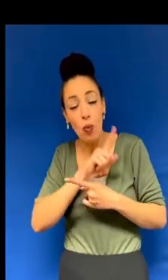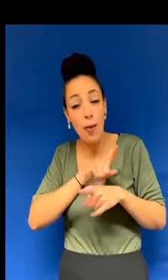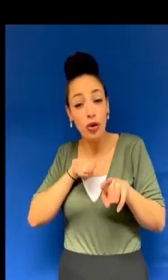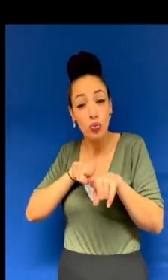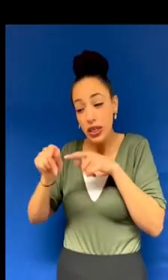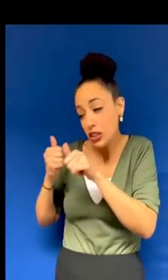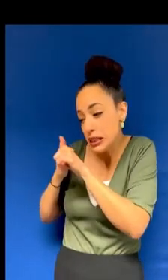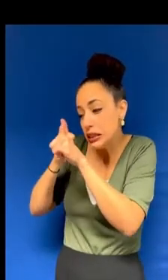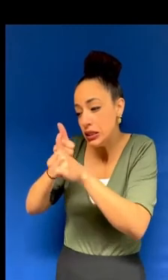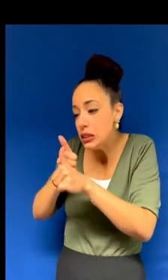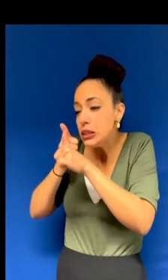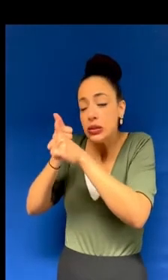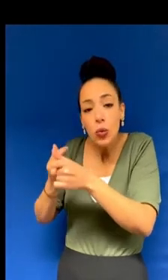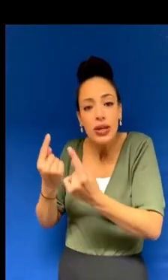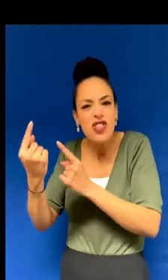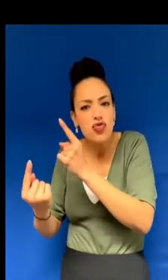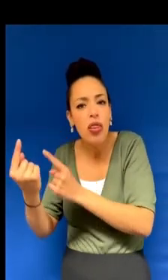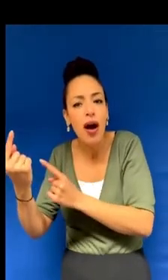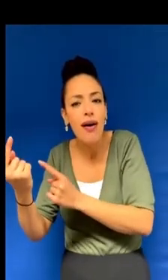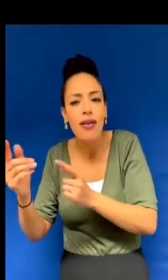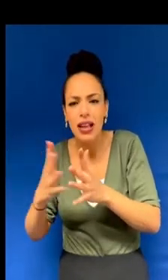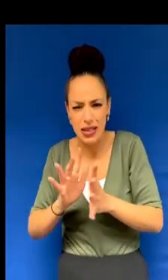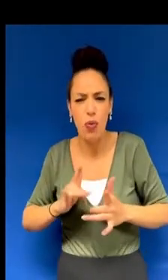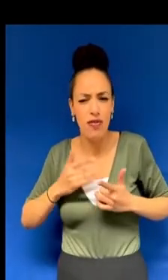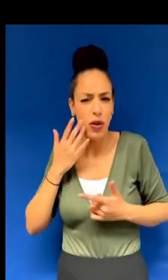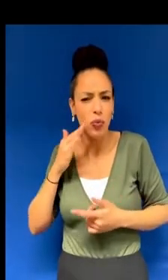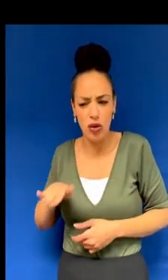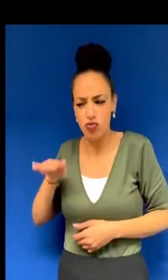bad condition, and then you're going to school and getting As. How is that possible when it's